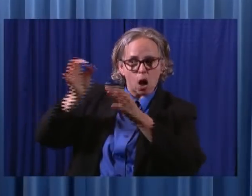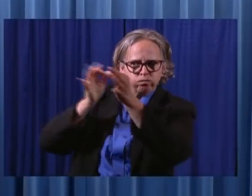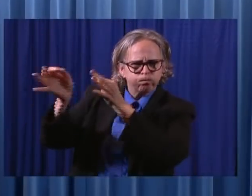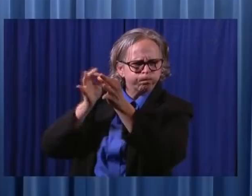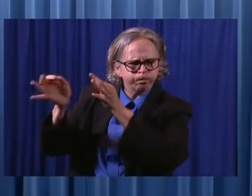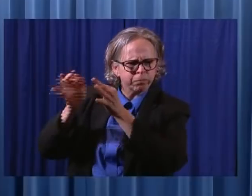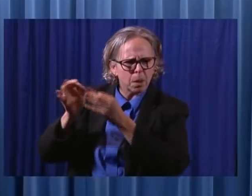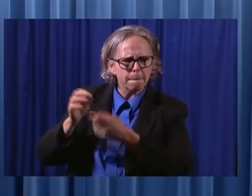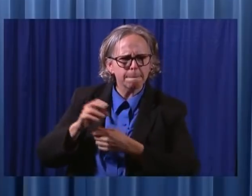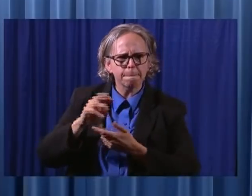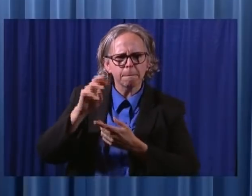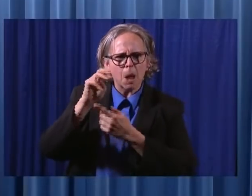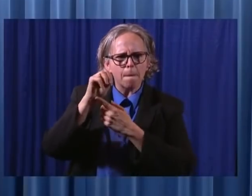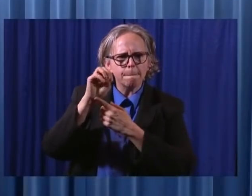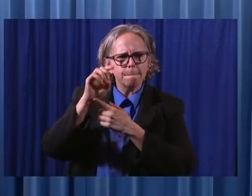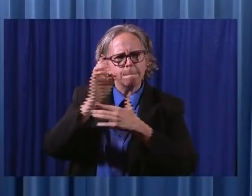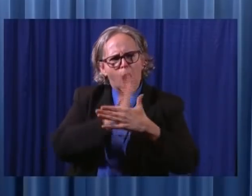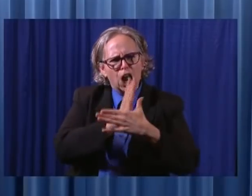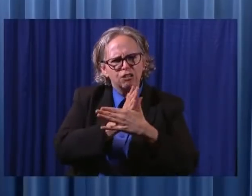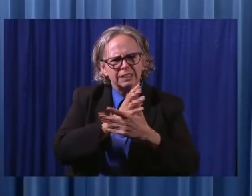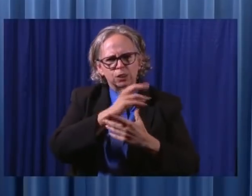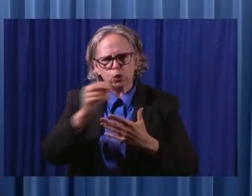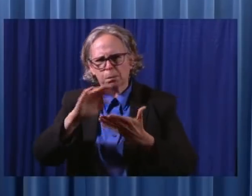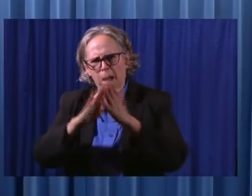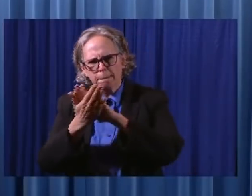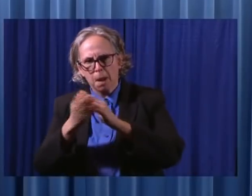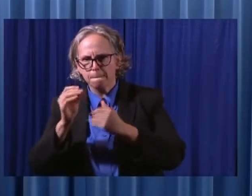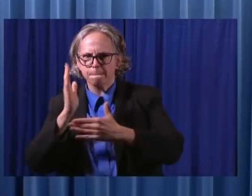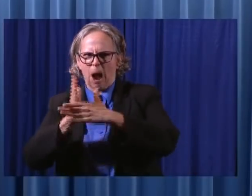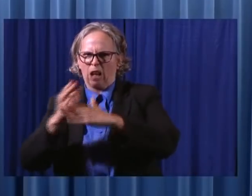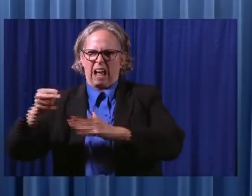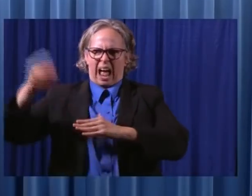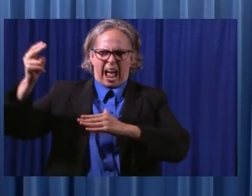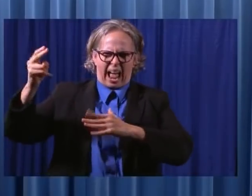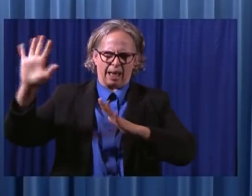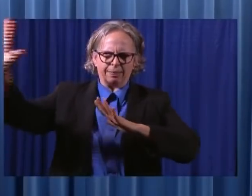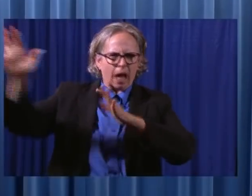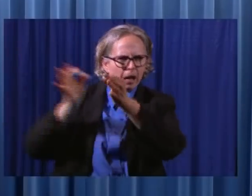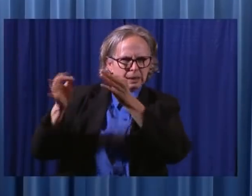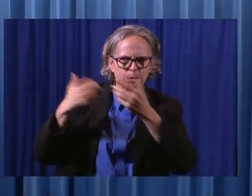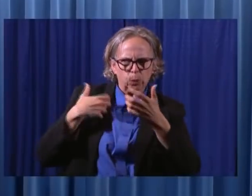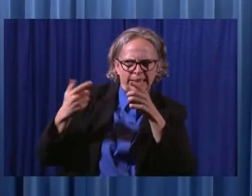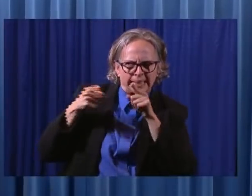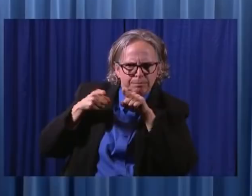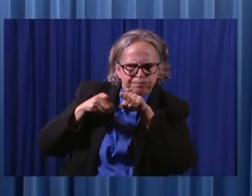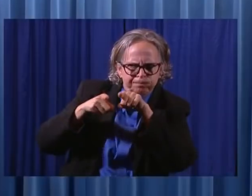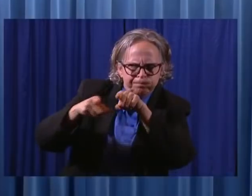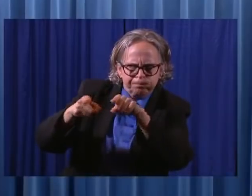WE ARE USING A SPECIFIC THRESHOLD BECAUSE THIS IS THE POINT AT WHICH THE CENTERS FOR DISEASE CONTROL AND PREVENTION DEFINE A POPULATION CASE RATE GOING FROM MODERATE TO